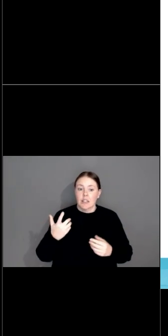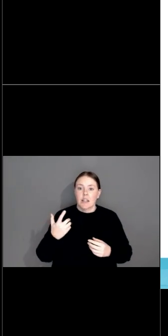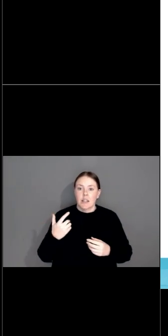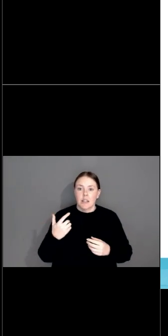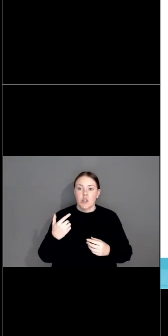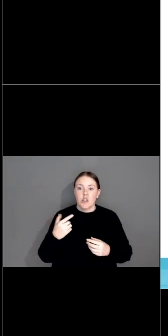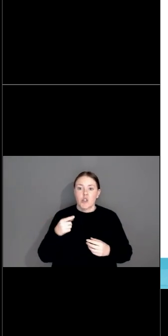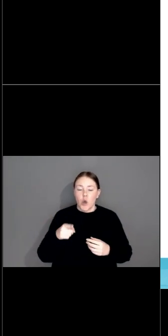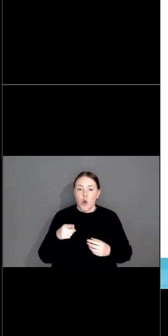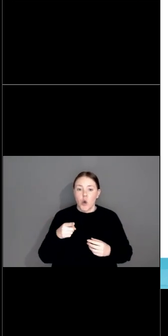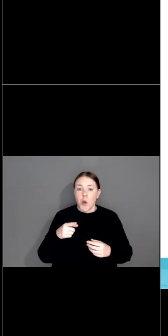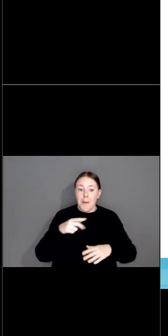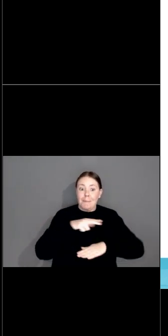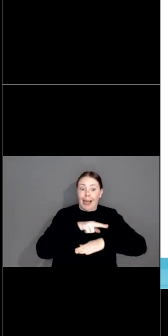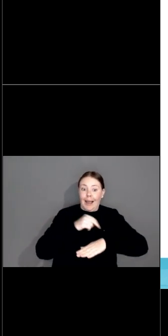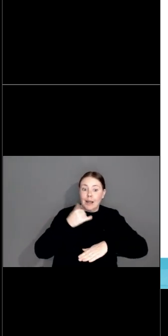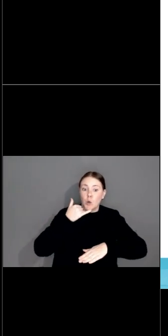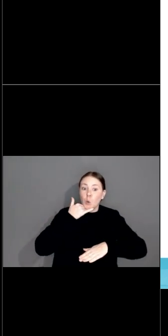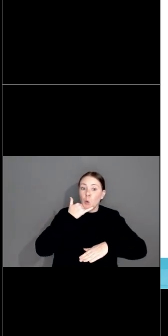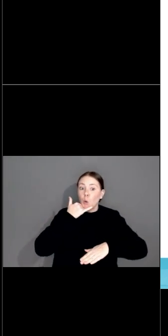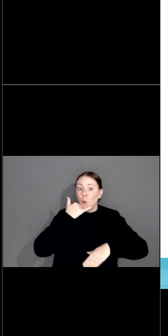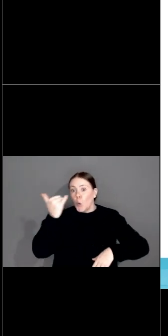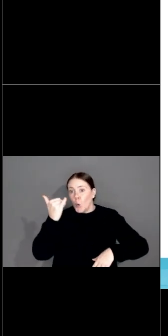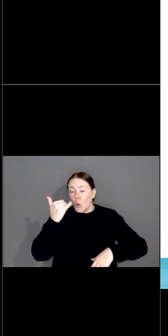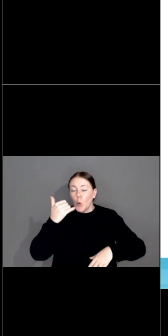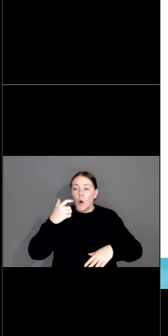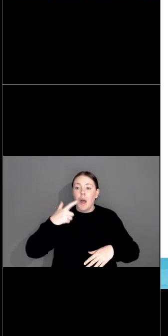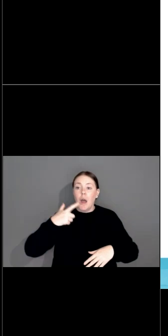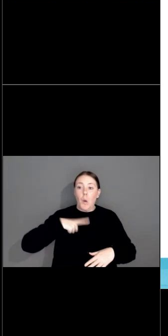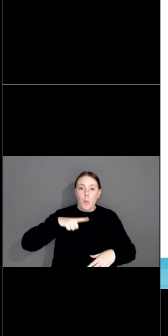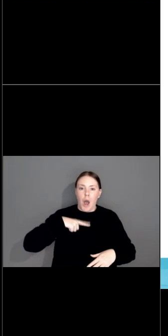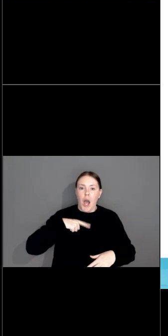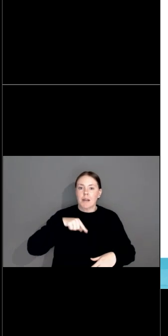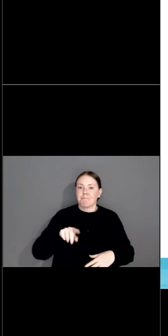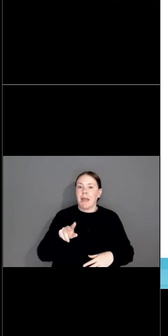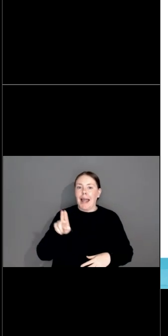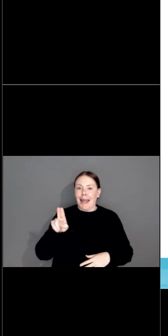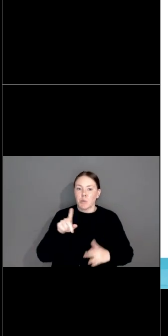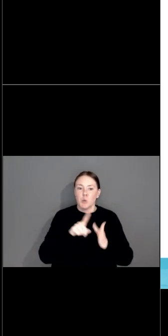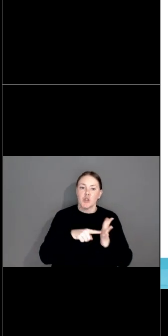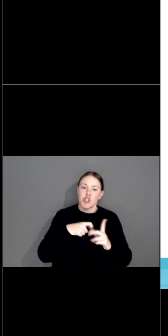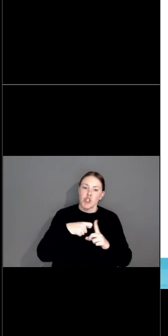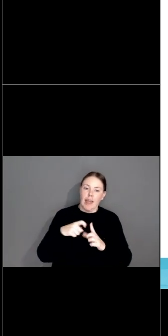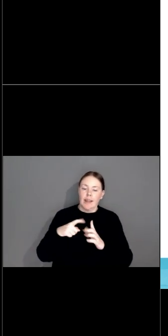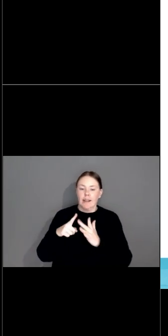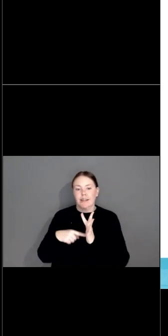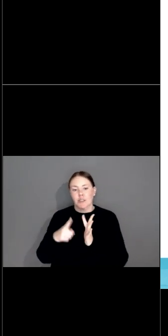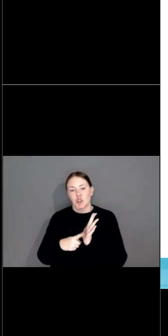and so they had to someone call police um at that time what things they could do is um Queensland